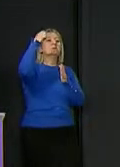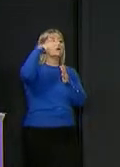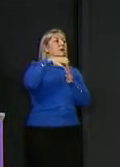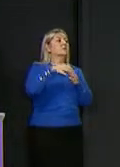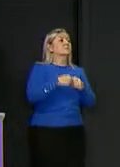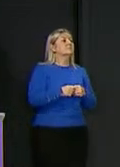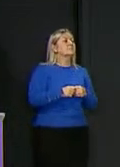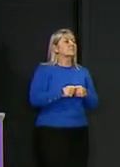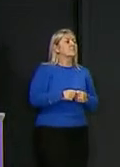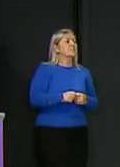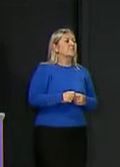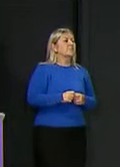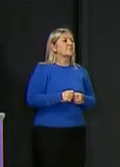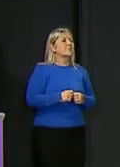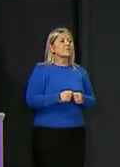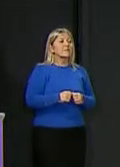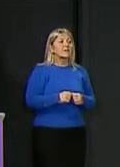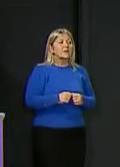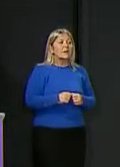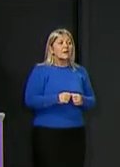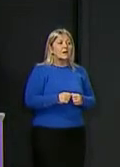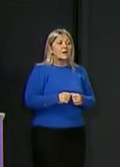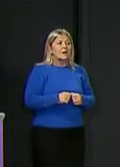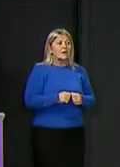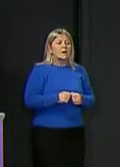Hi, First Minister. I just want to check, are you considering this